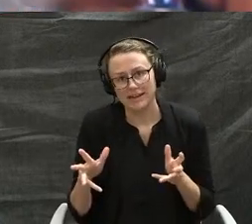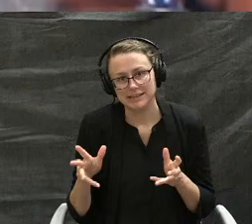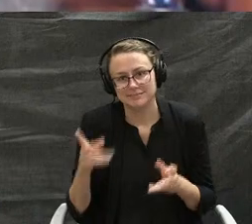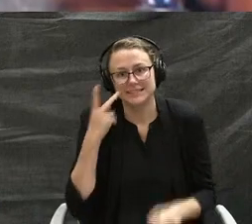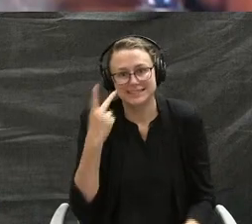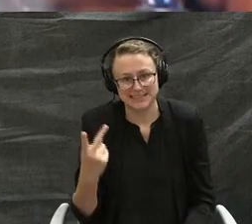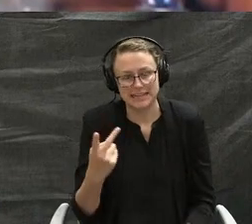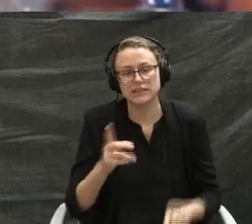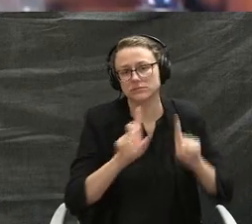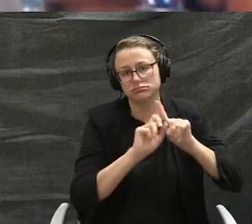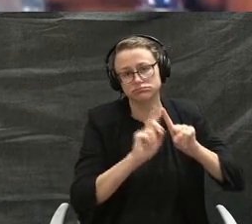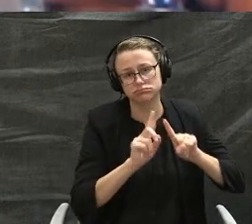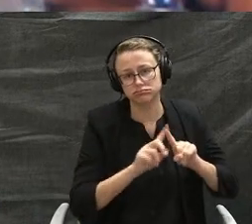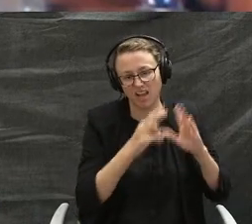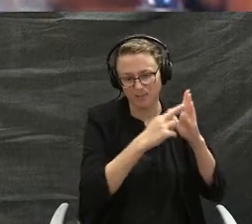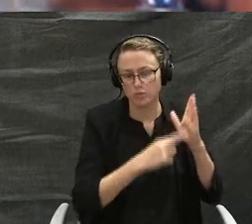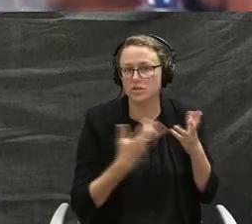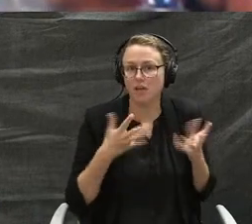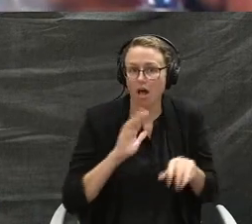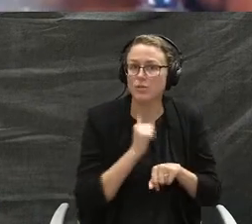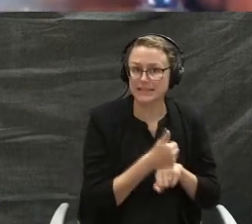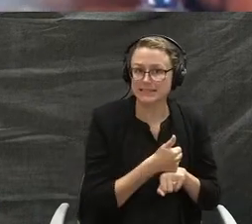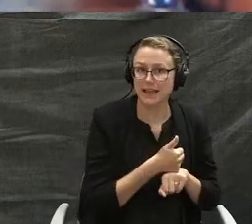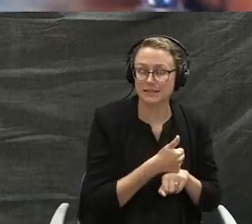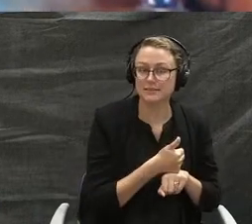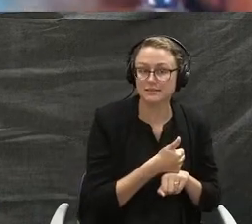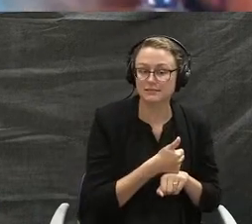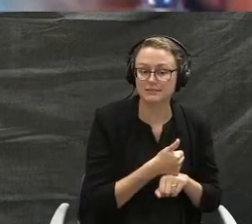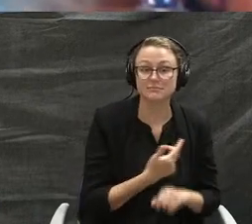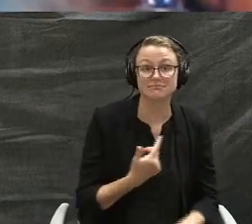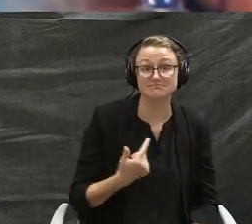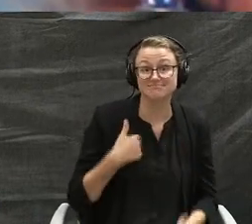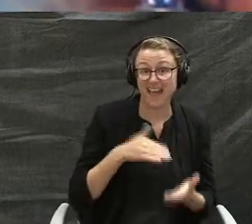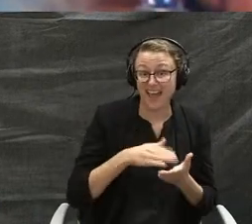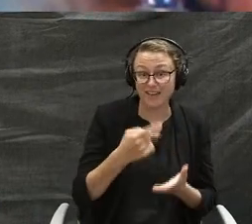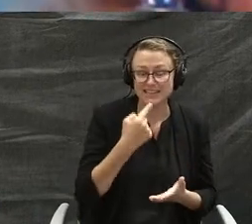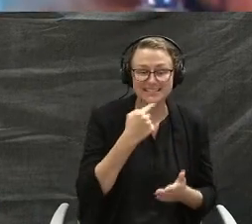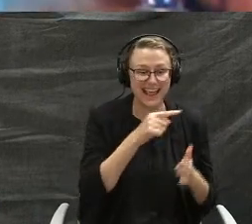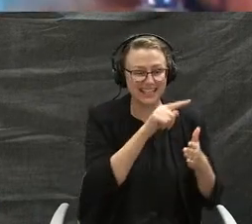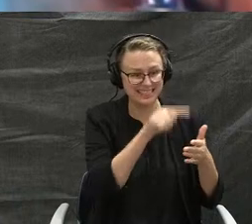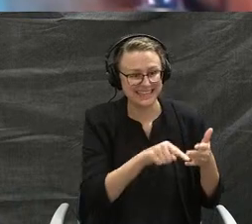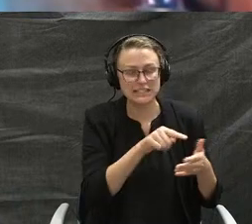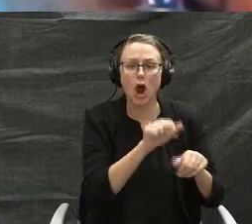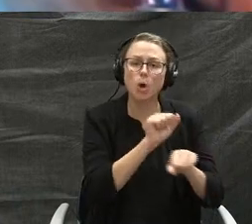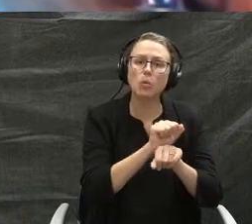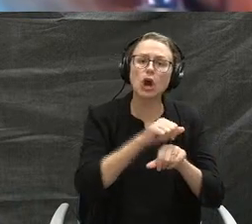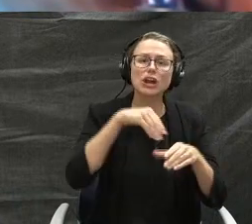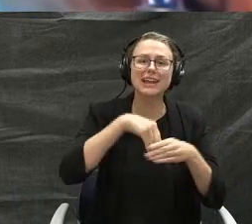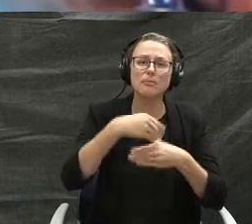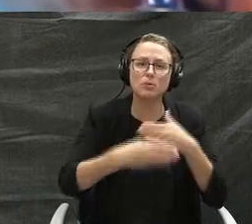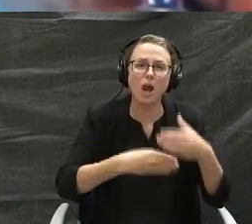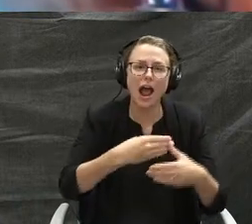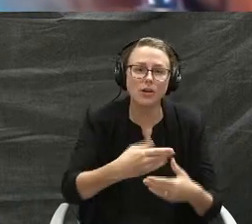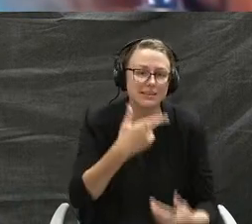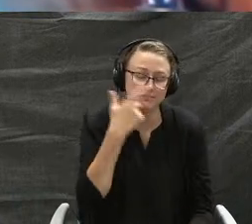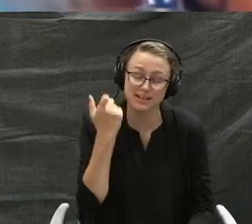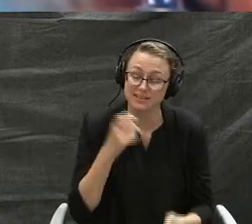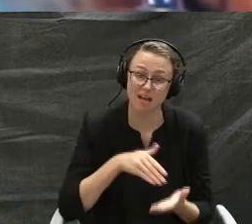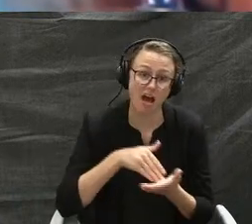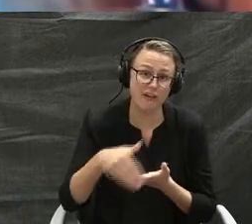of protocols that we have in place. An I I often say that these are a work in progress only because oftentimes